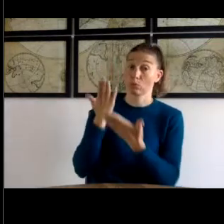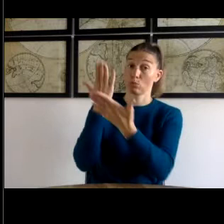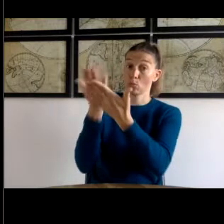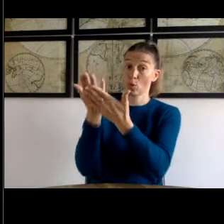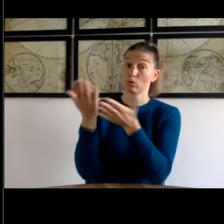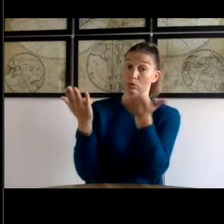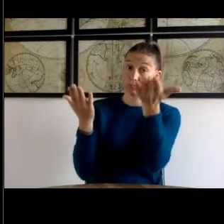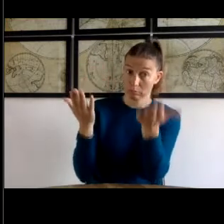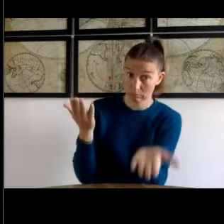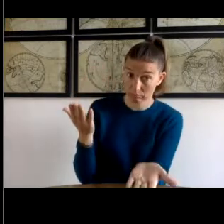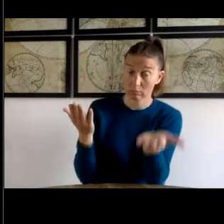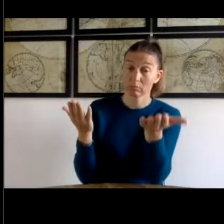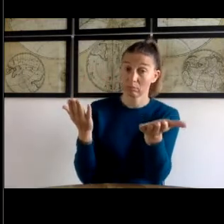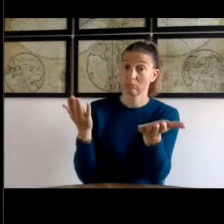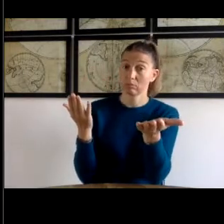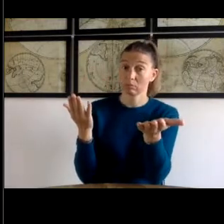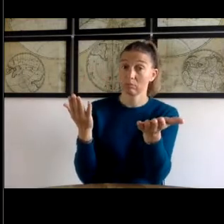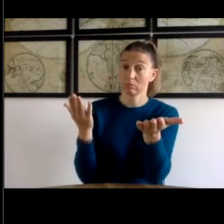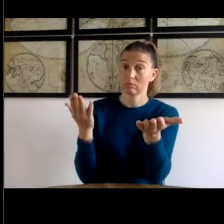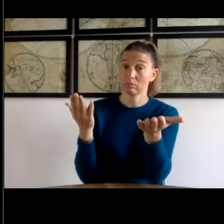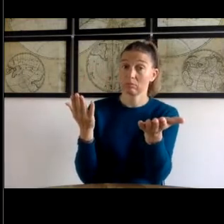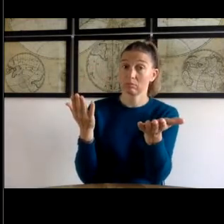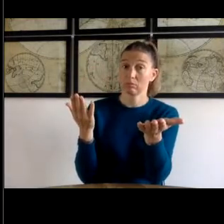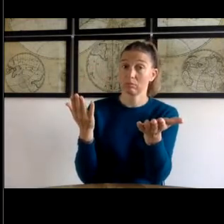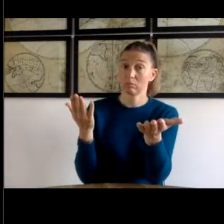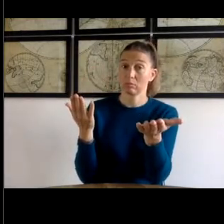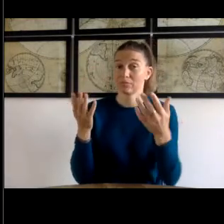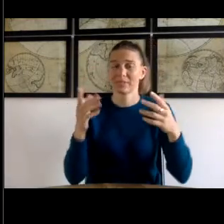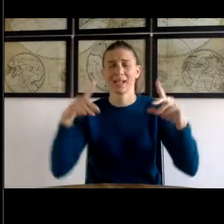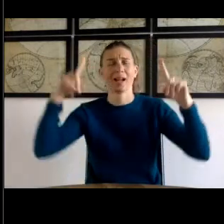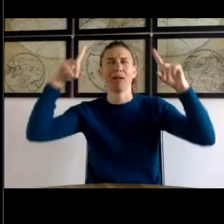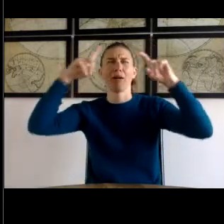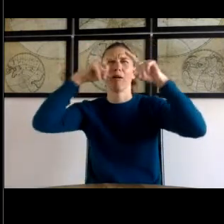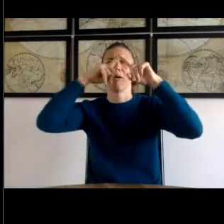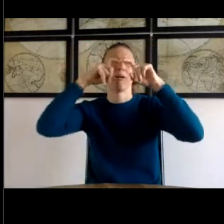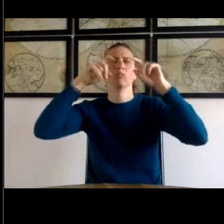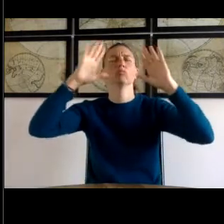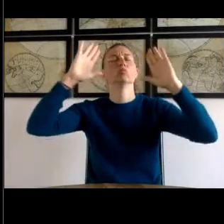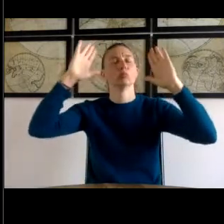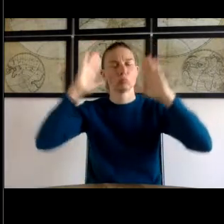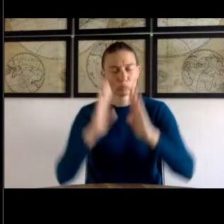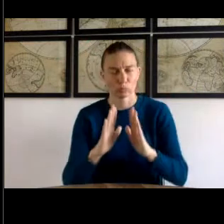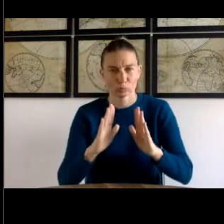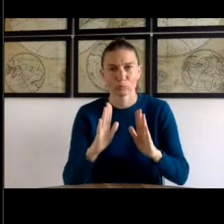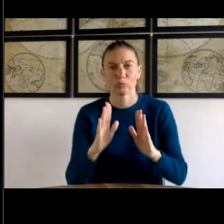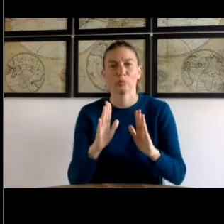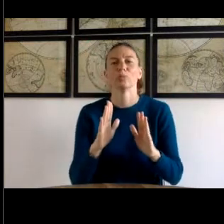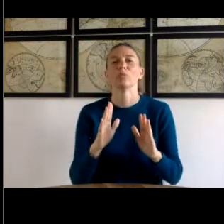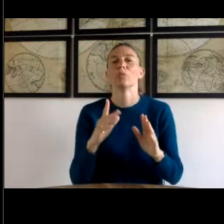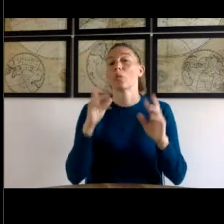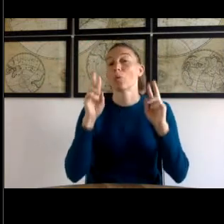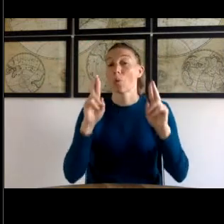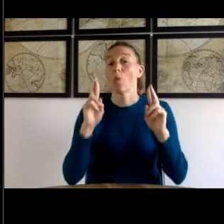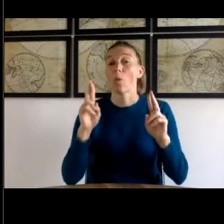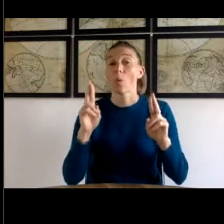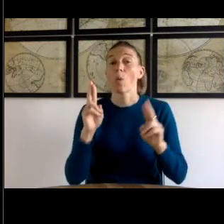and to make a long story short, we expect to be starting at 2021.